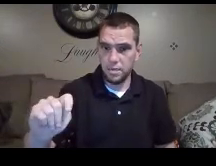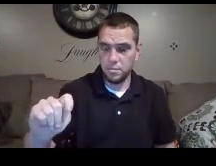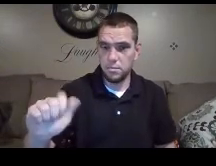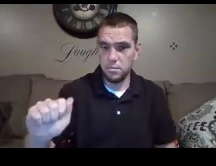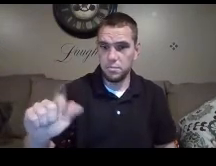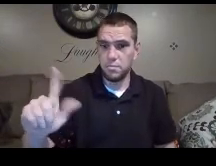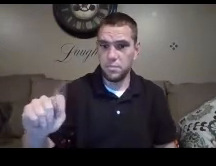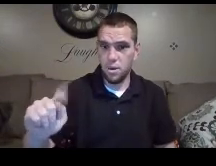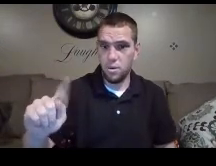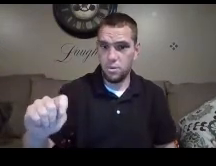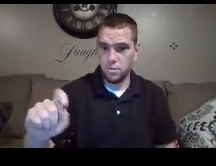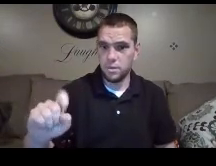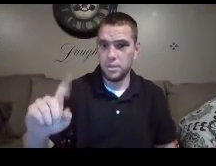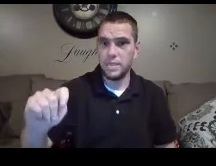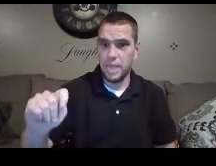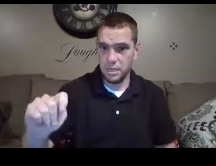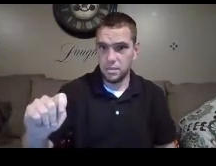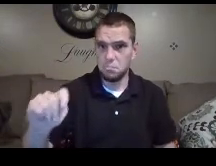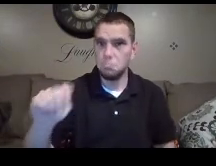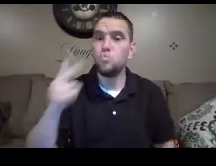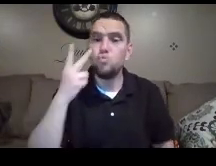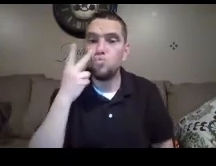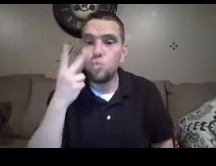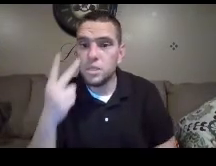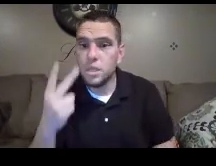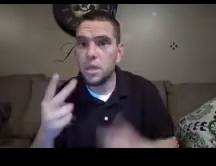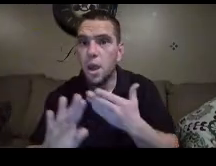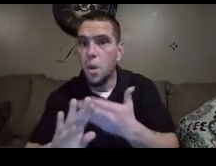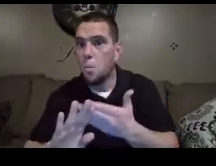And, just as before, we see where we could type in text. But I can mark it as decorative.